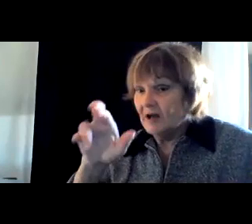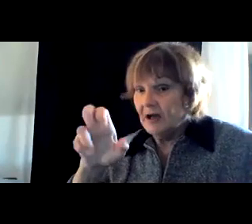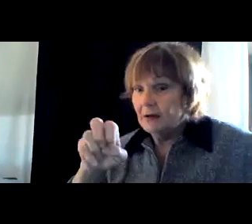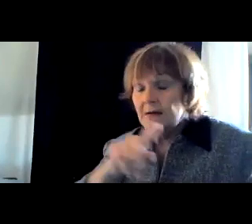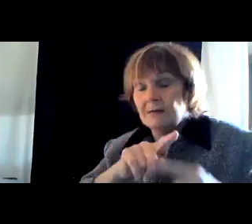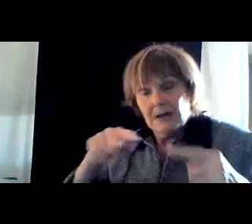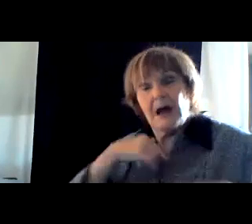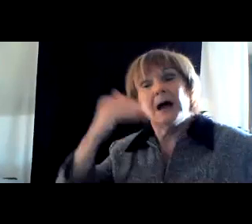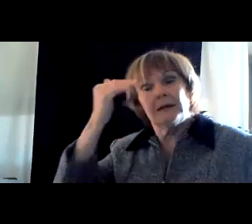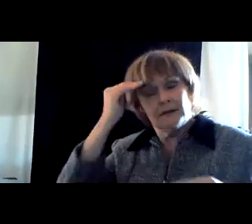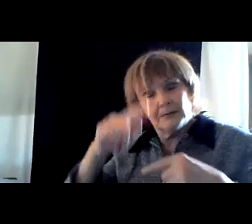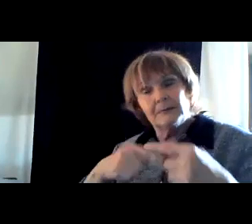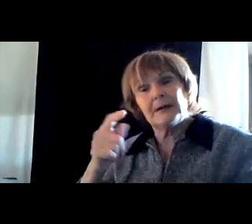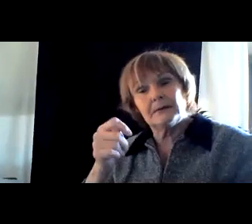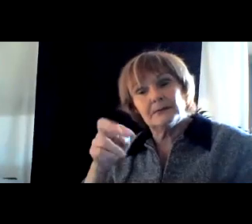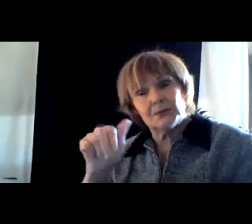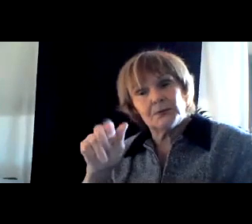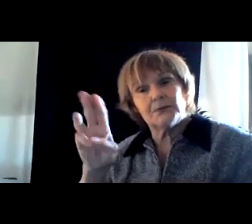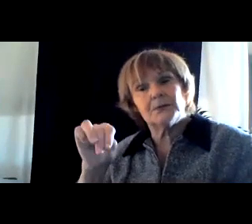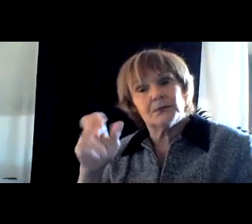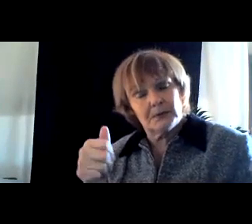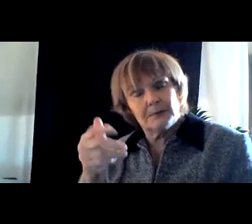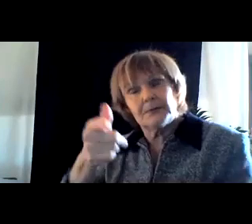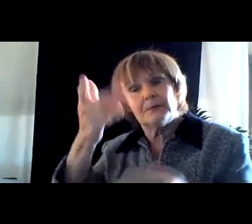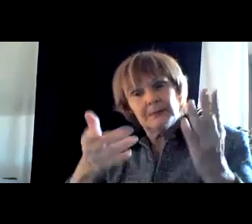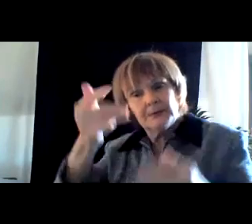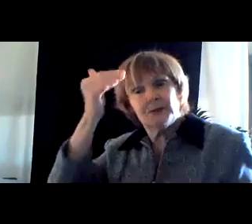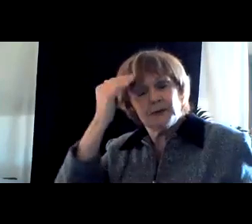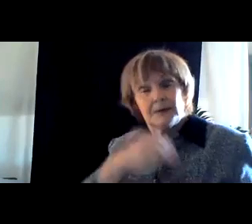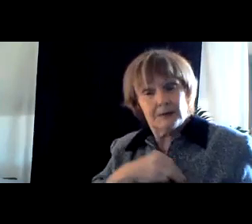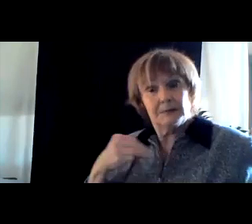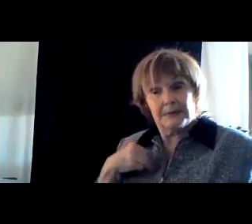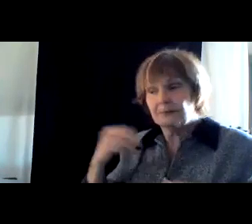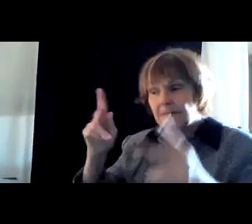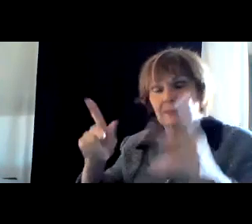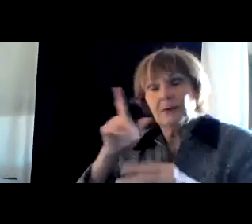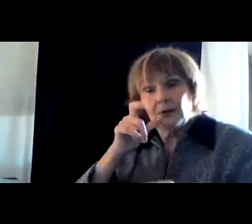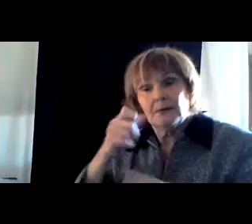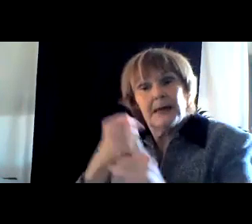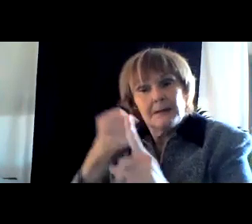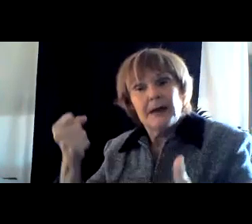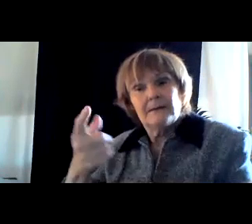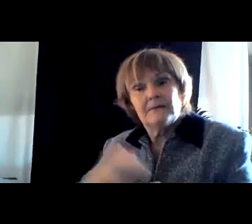I know you have members that you serve who's been impacted. No, you're not a disability organization, but it speaks to reason that people with disabilities